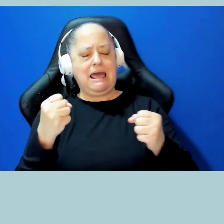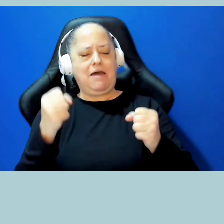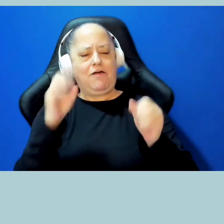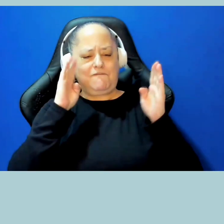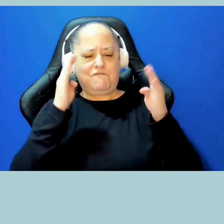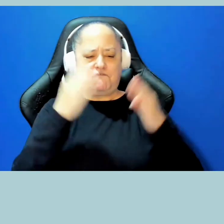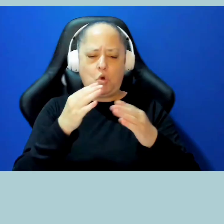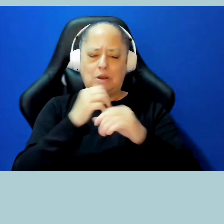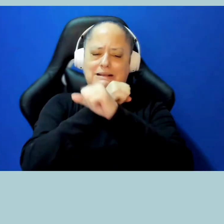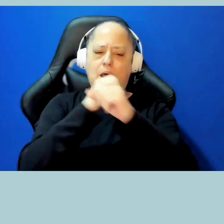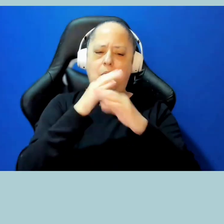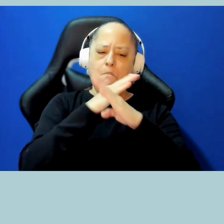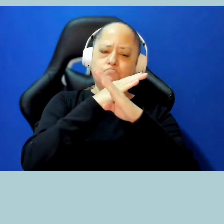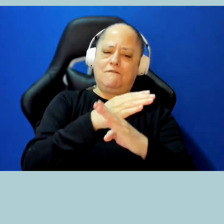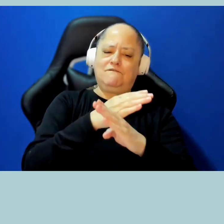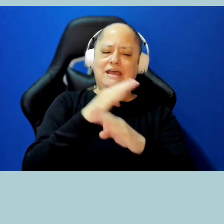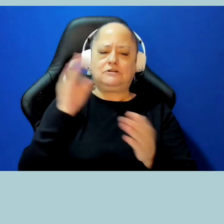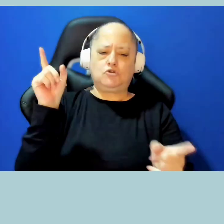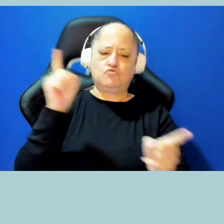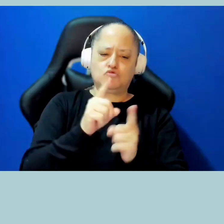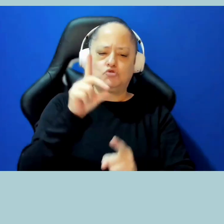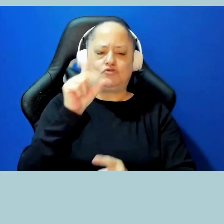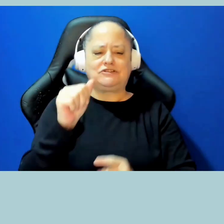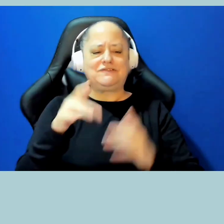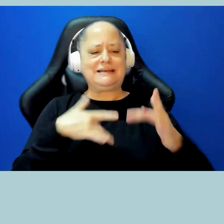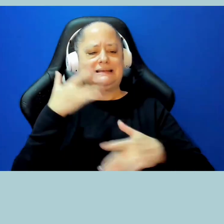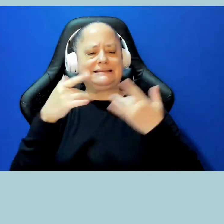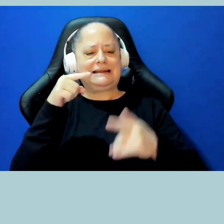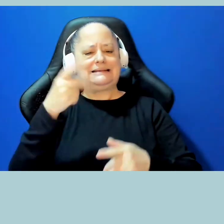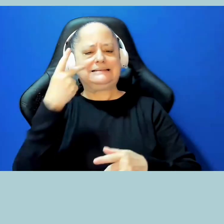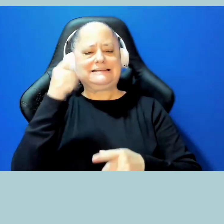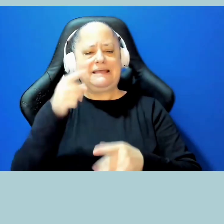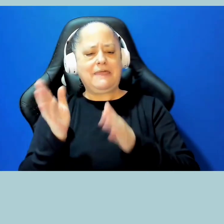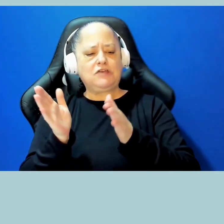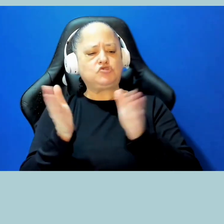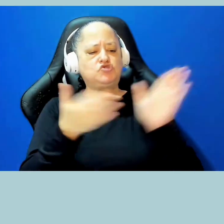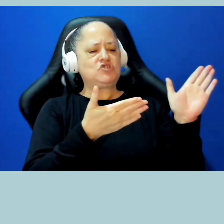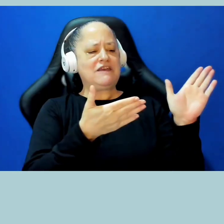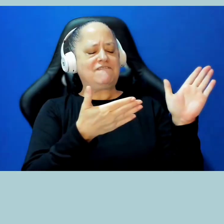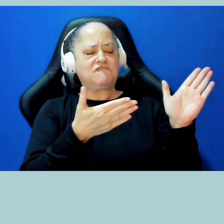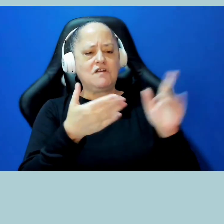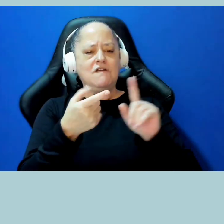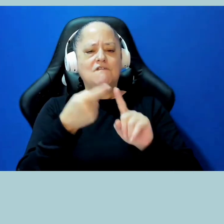So it's really exciting to kind of see this shift away from more of a medical model